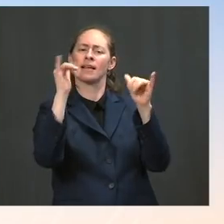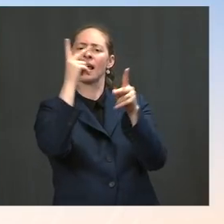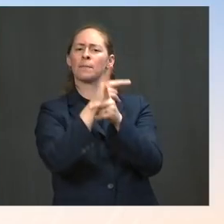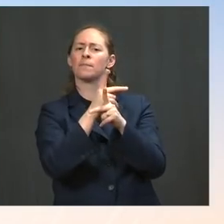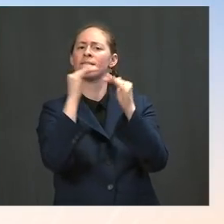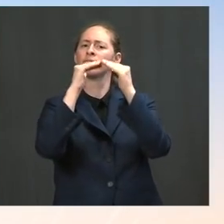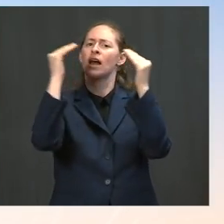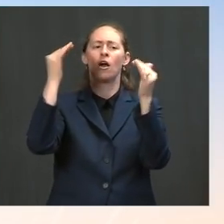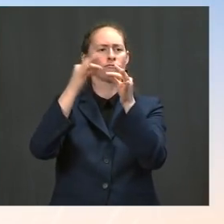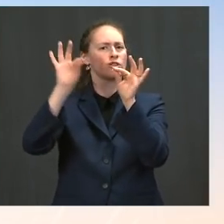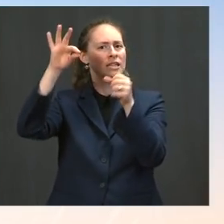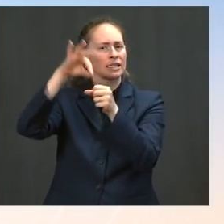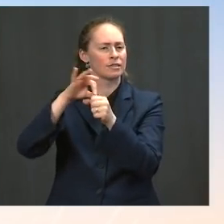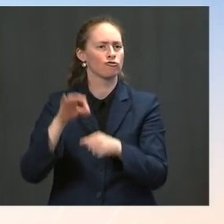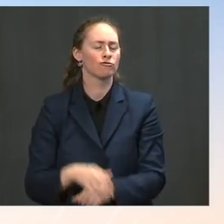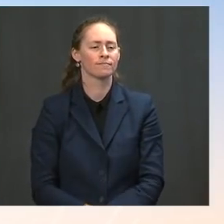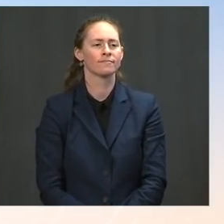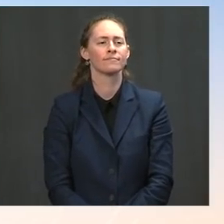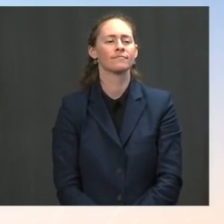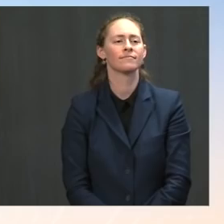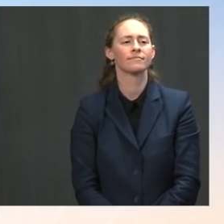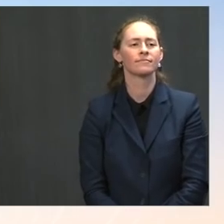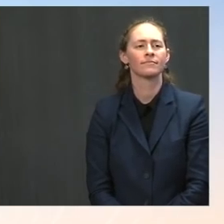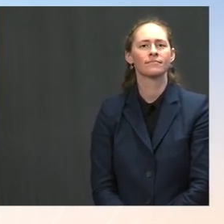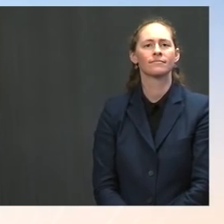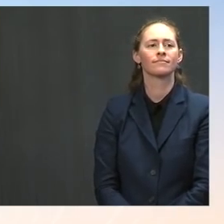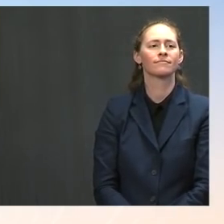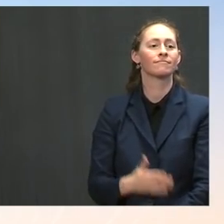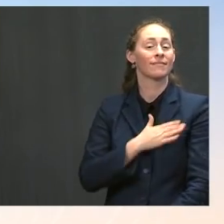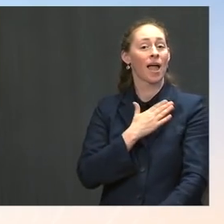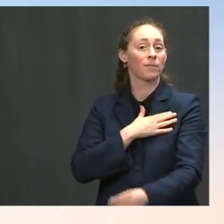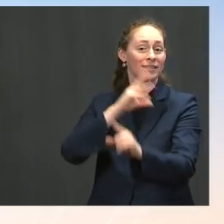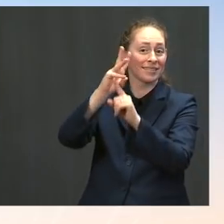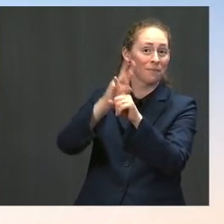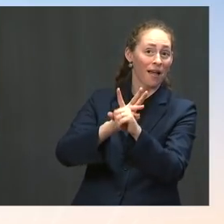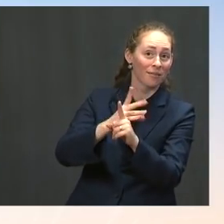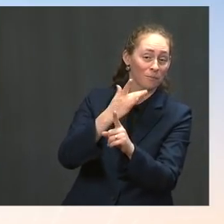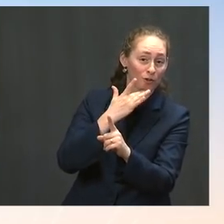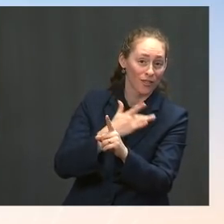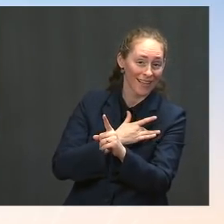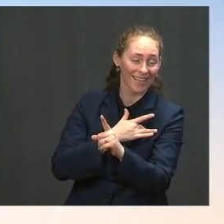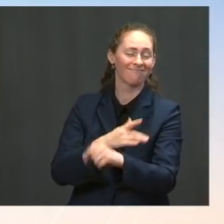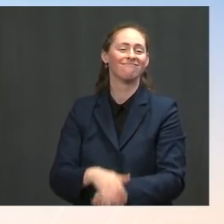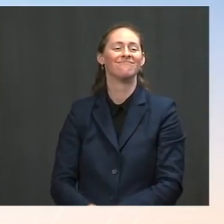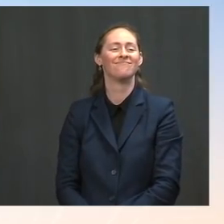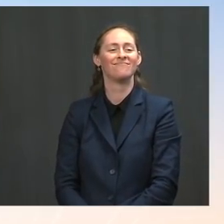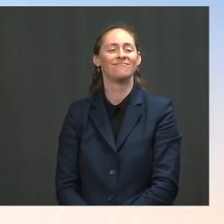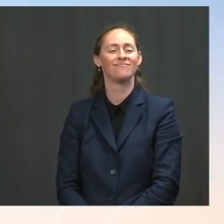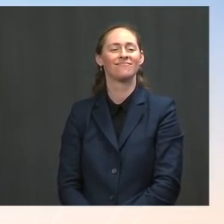And this is about that -- a follow-up to Kelly -- what she was saying. I spoke to members of the Democratic Caucus